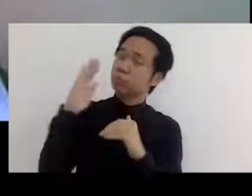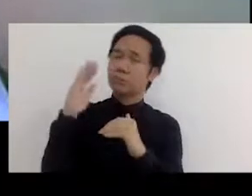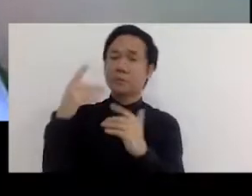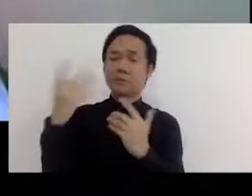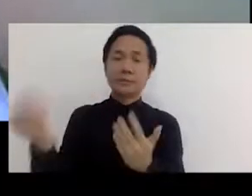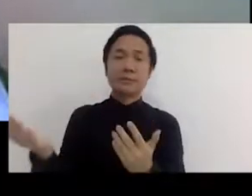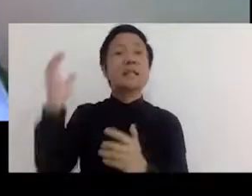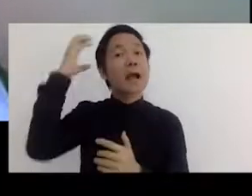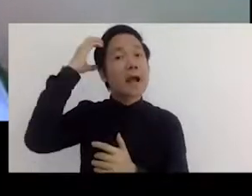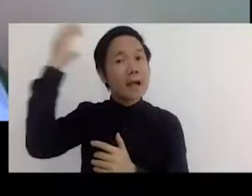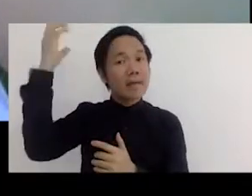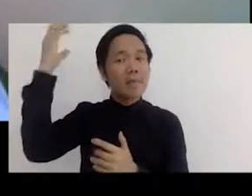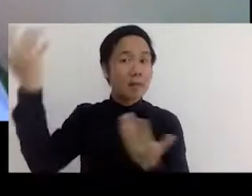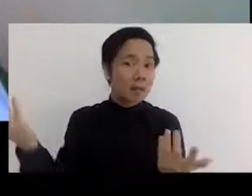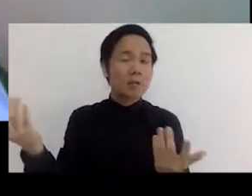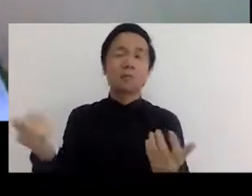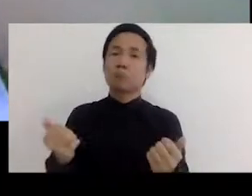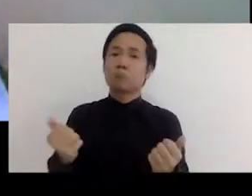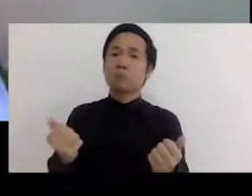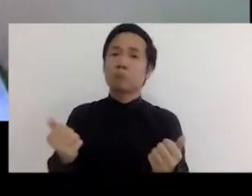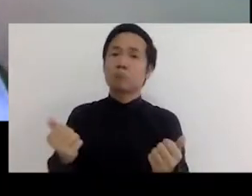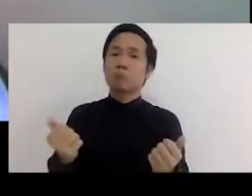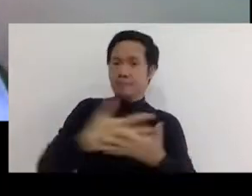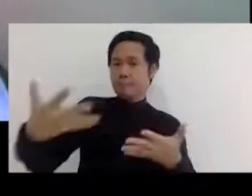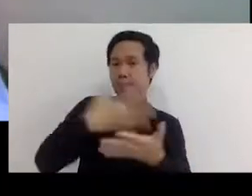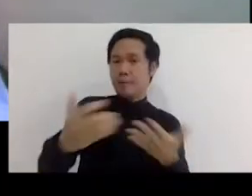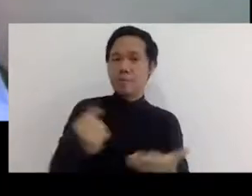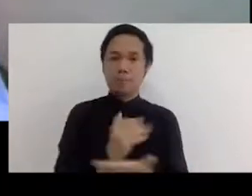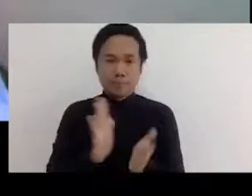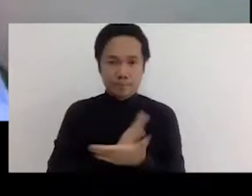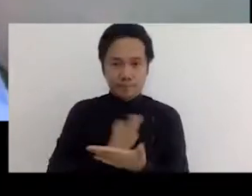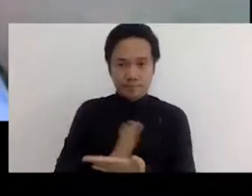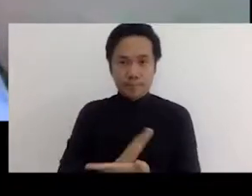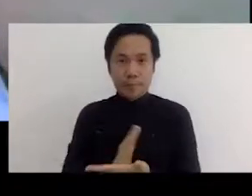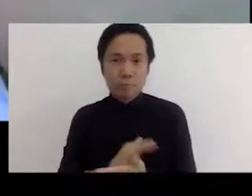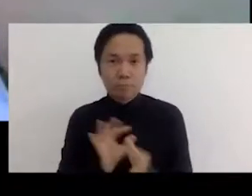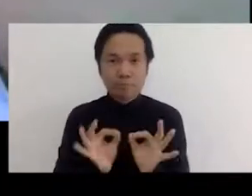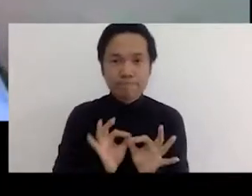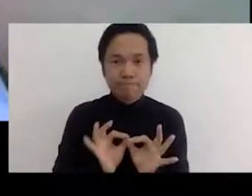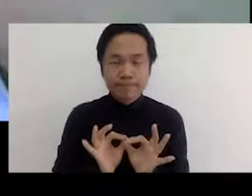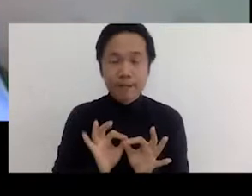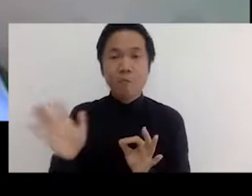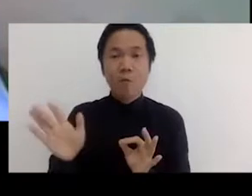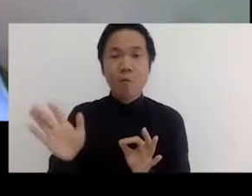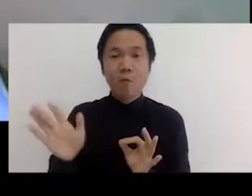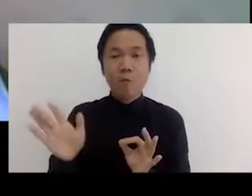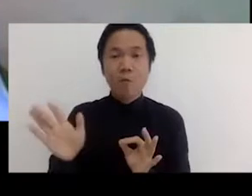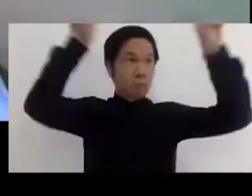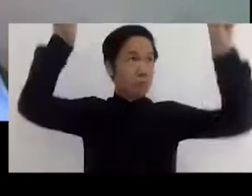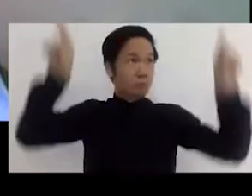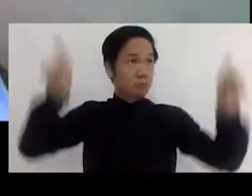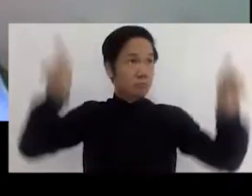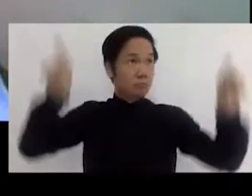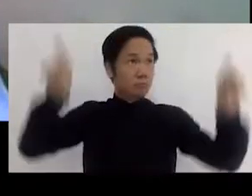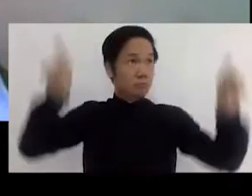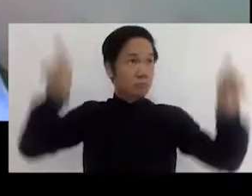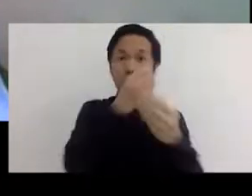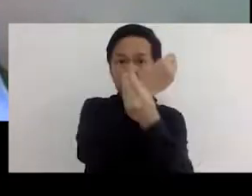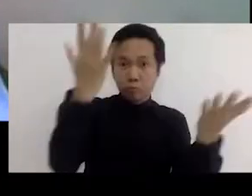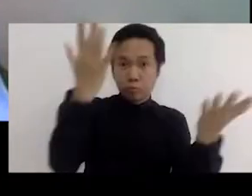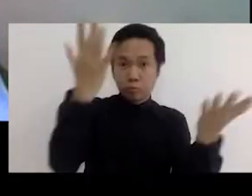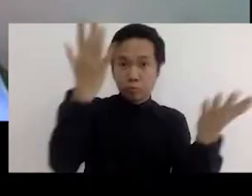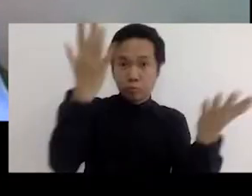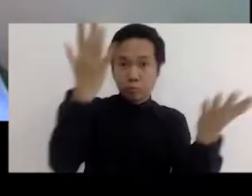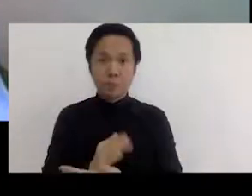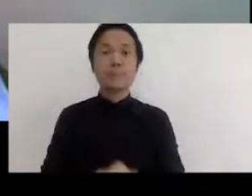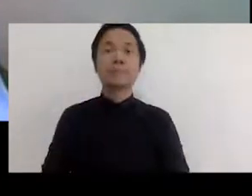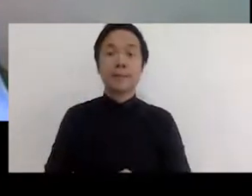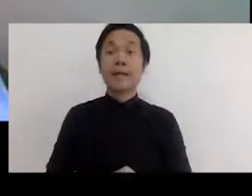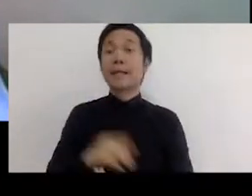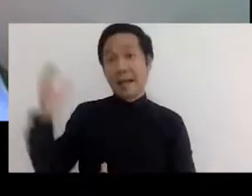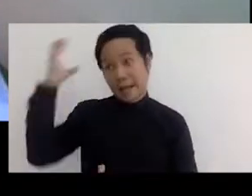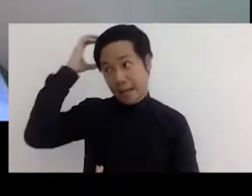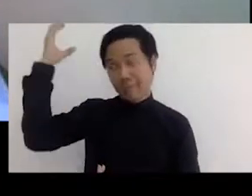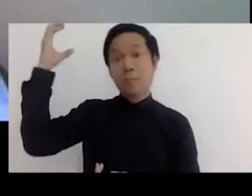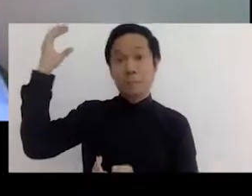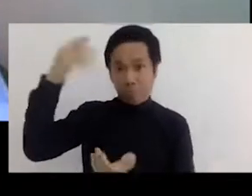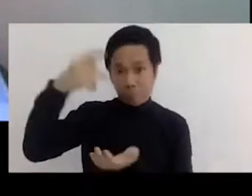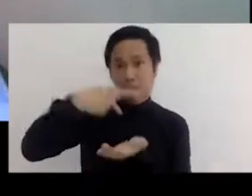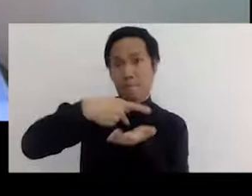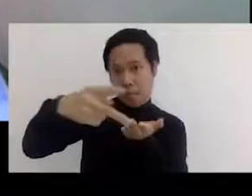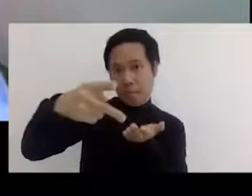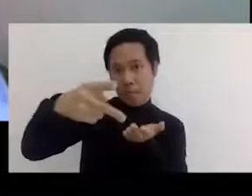We are also working on easy-to-read versions of the core documents, and we have also partnered with UNFPA,